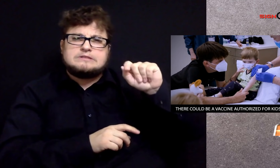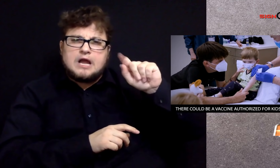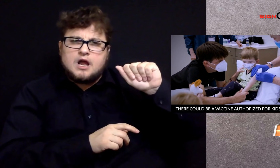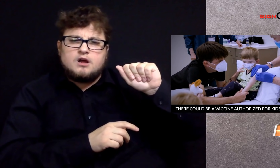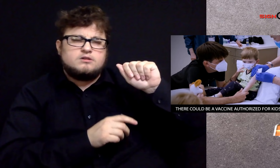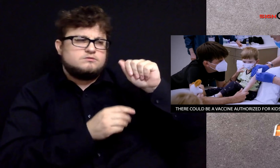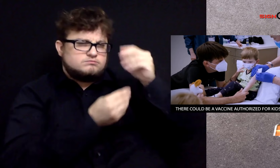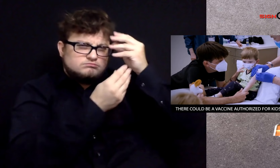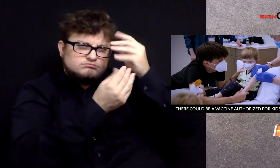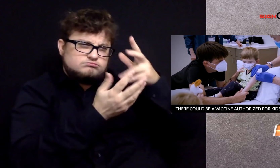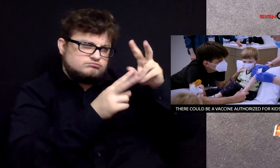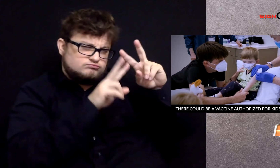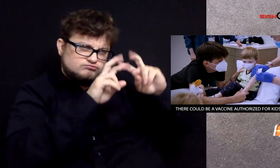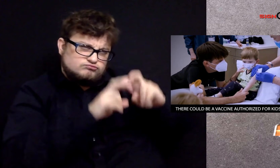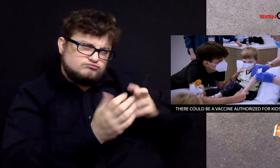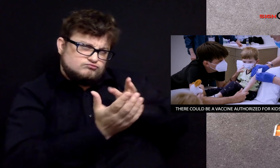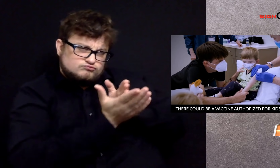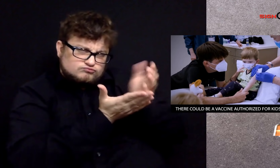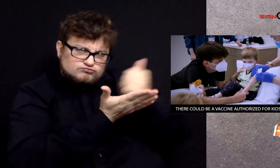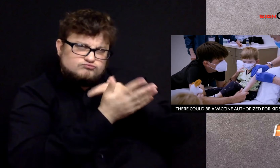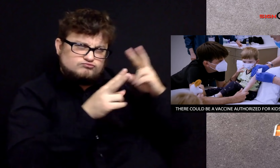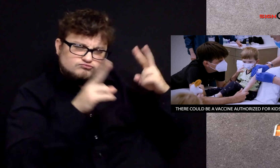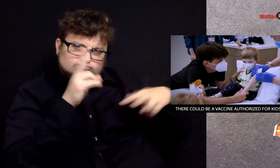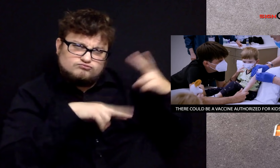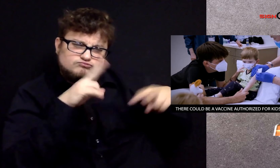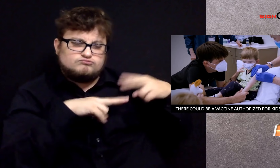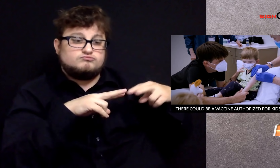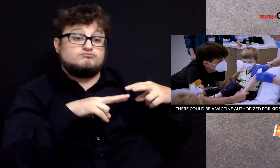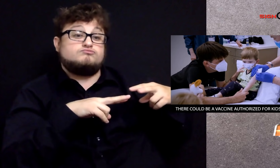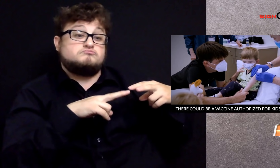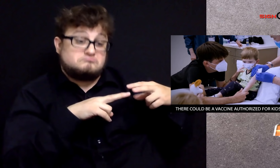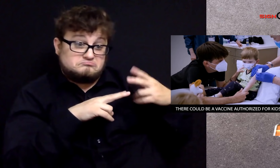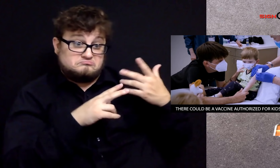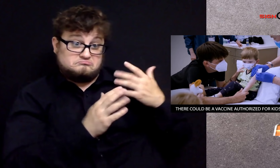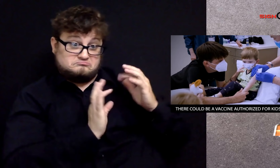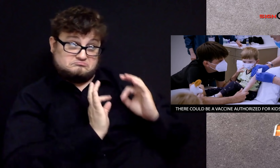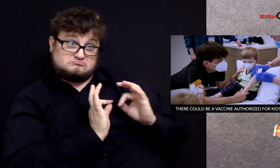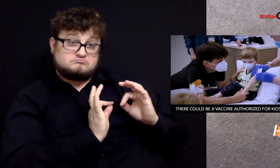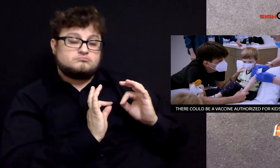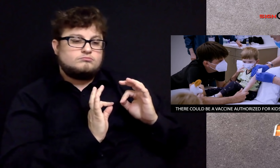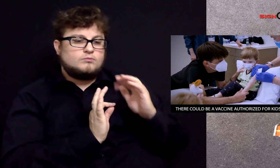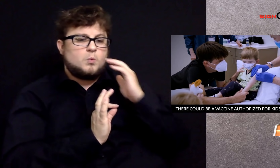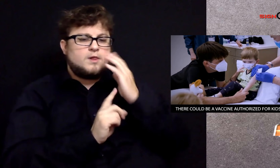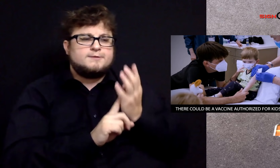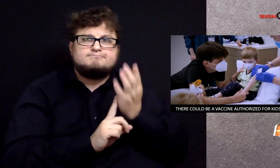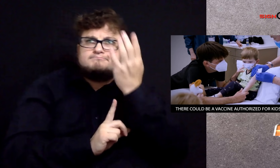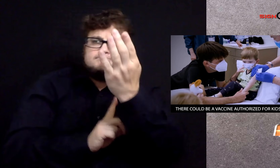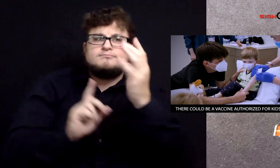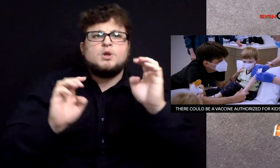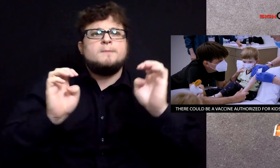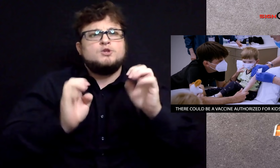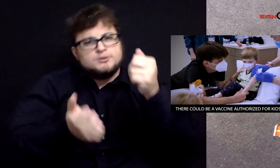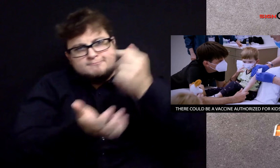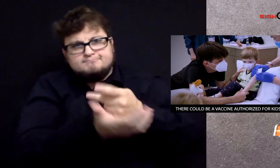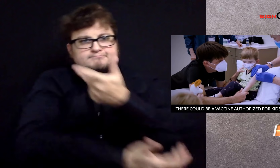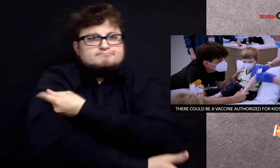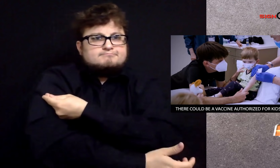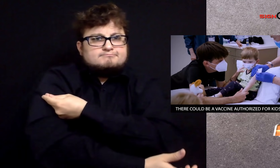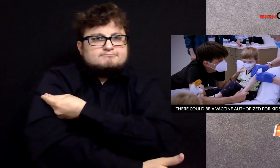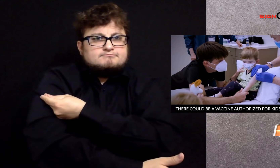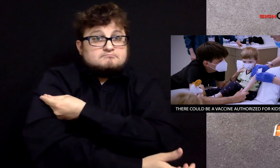complete the agency will work with the manufacturers to analyze the data then the manufacturers